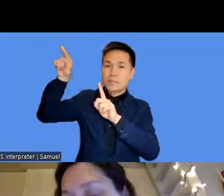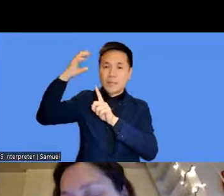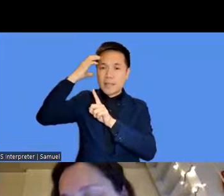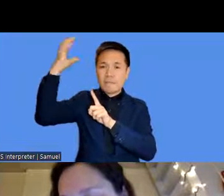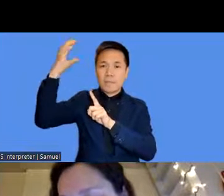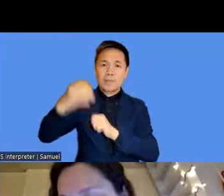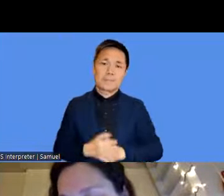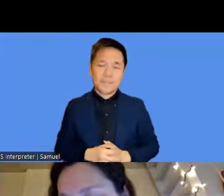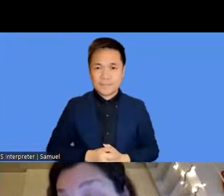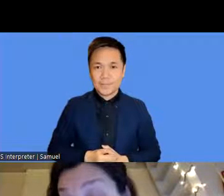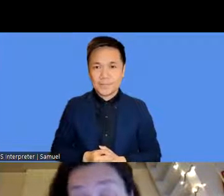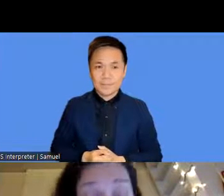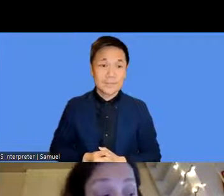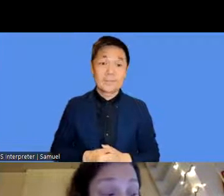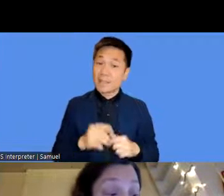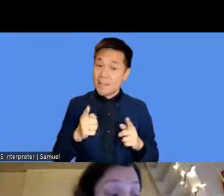Happy to answer questions later.